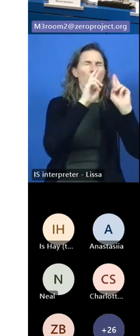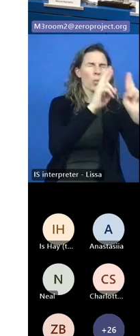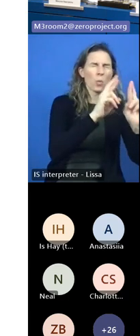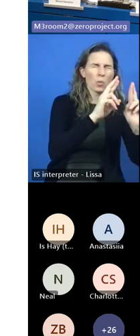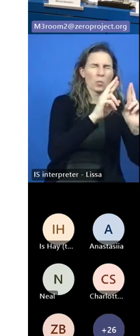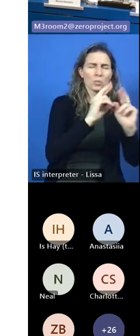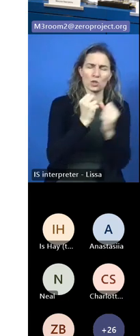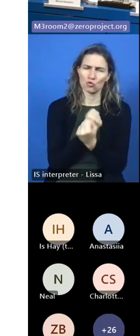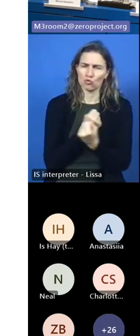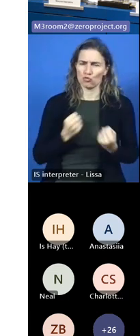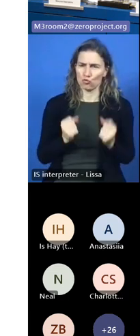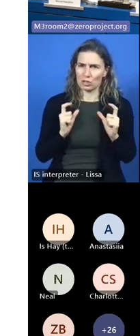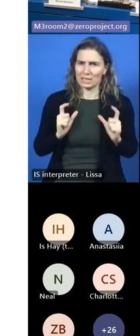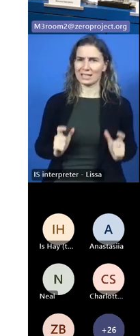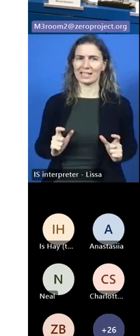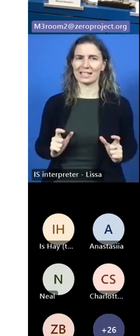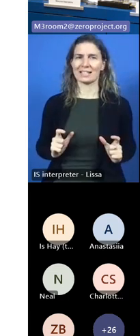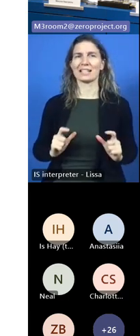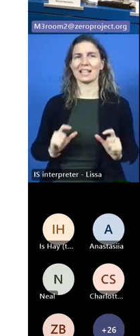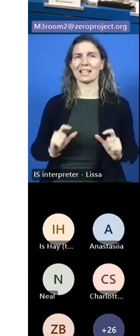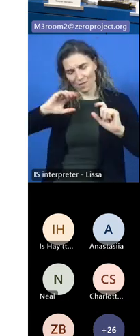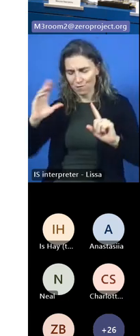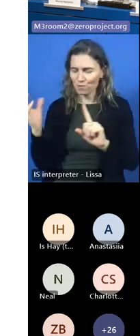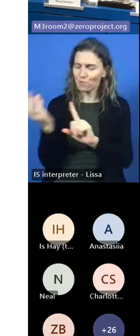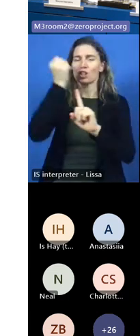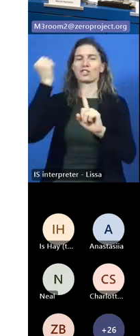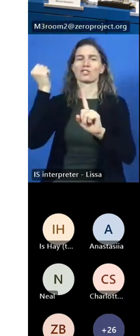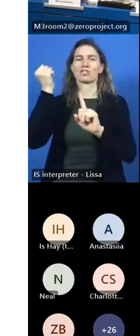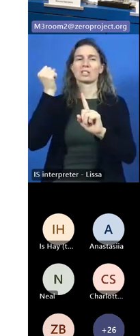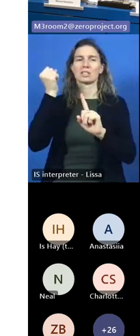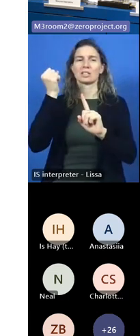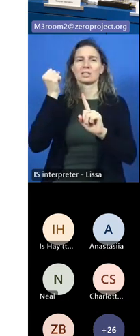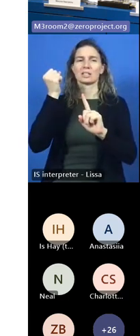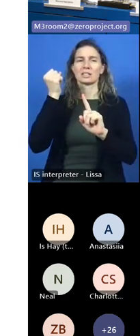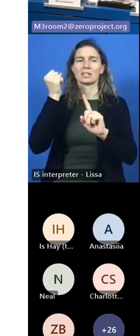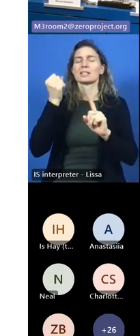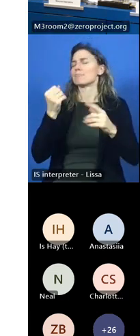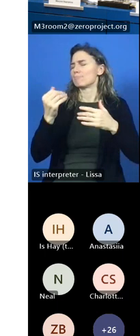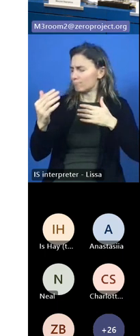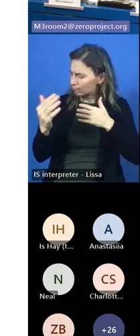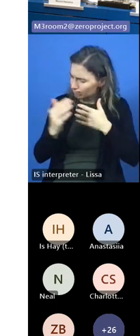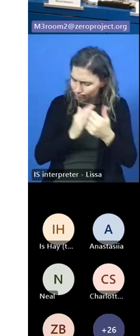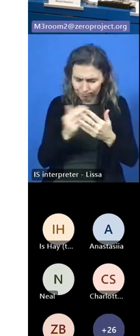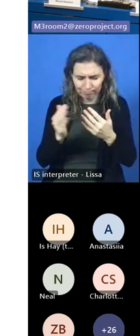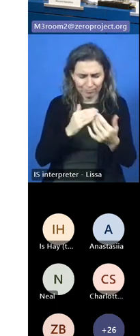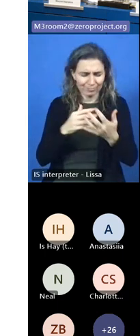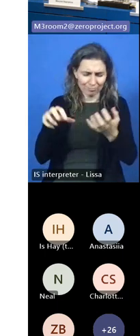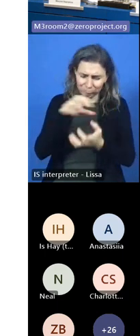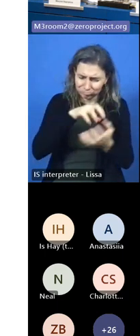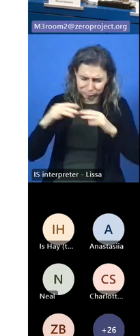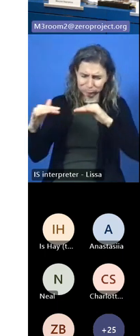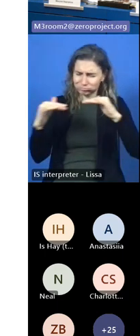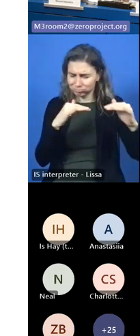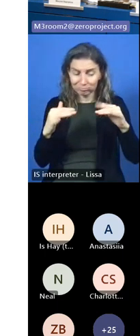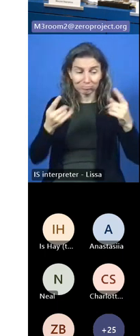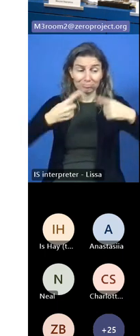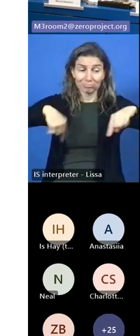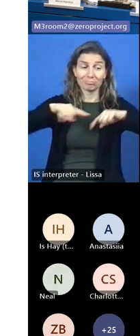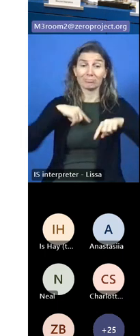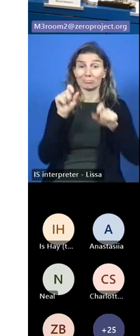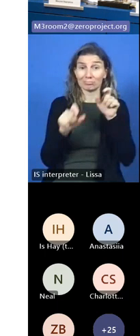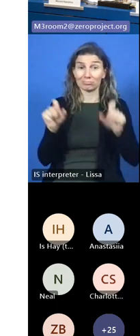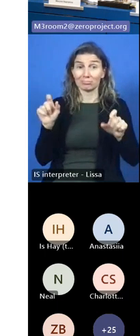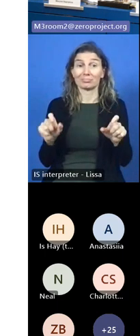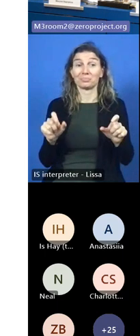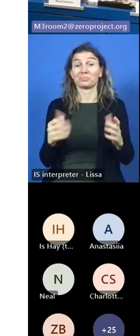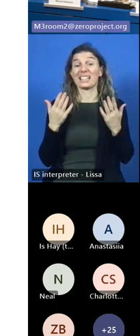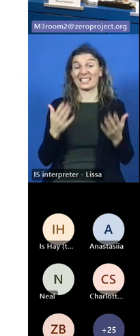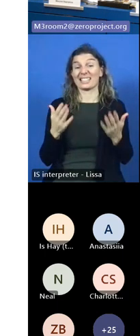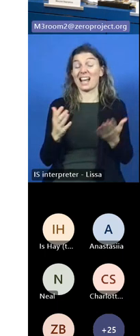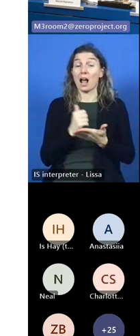a new victory. And despite everything, our people, they now help themselves and others by defending